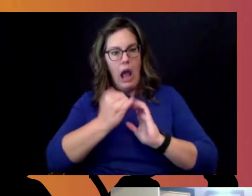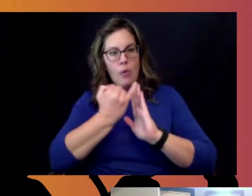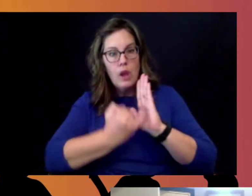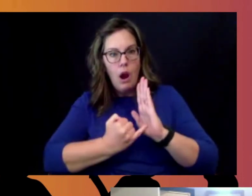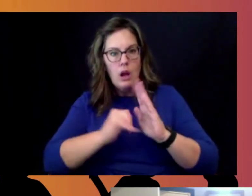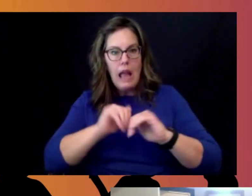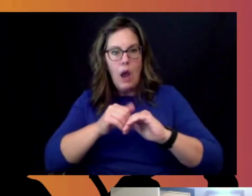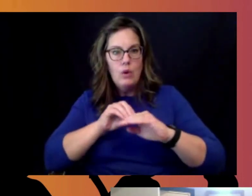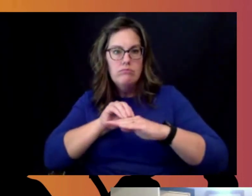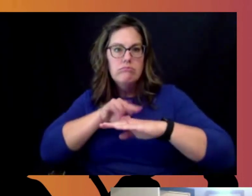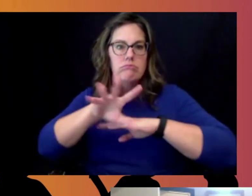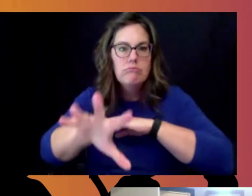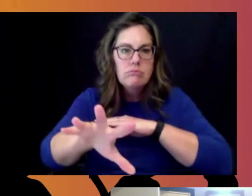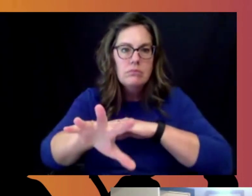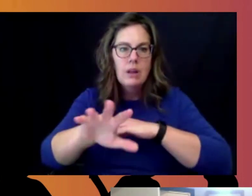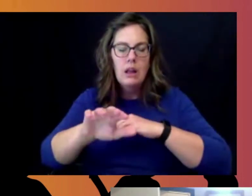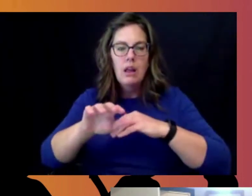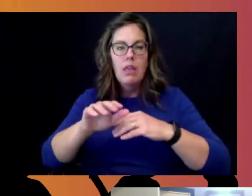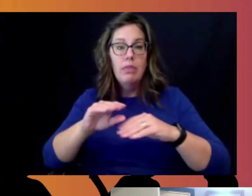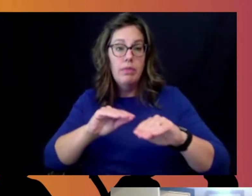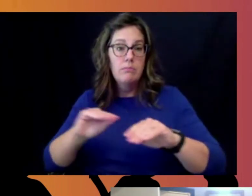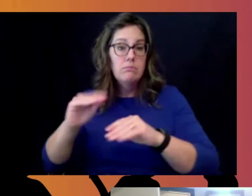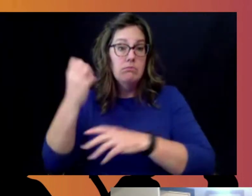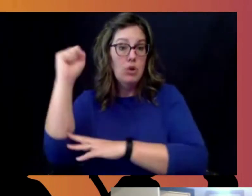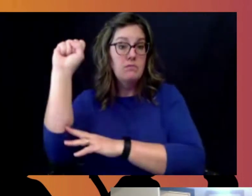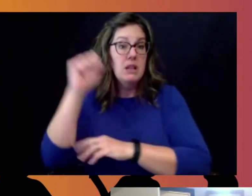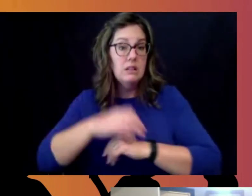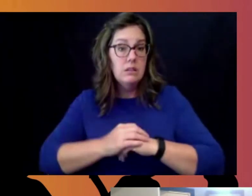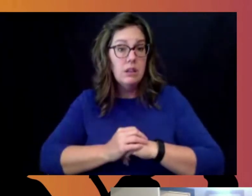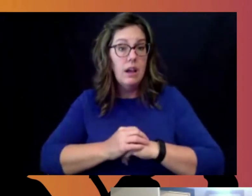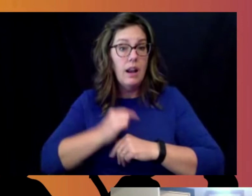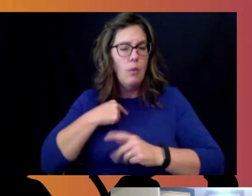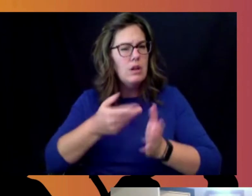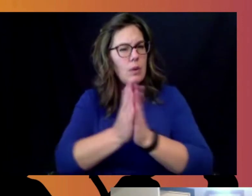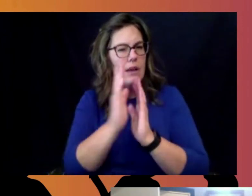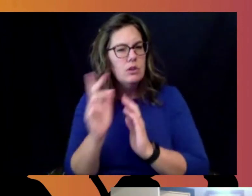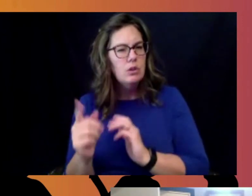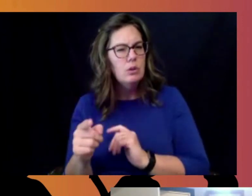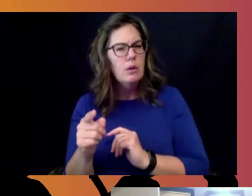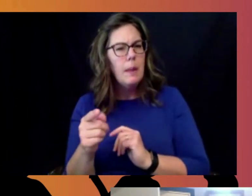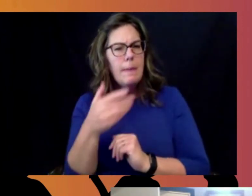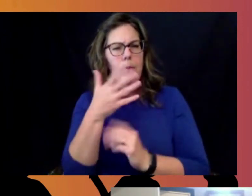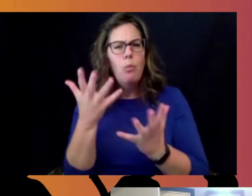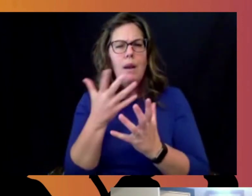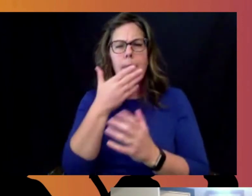movements and i basically want to ask you what are the best ways especially considering this year